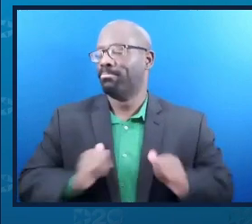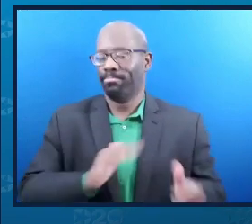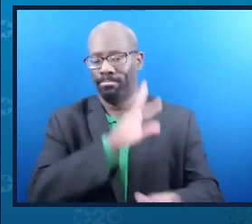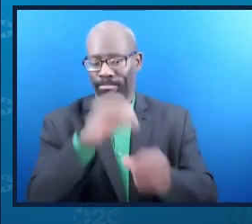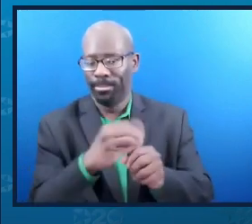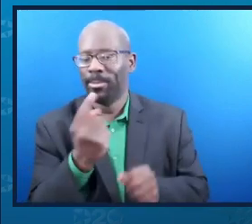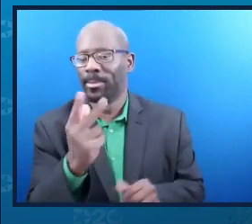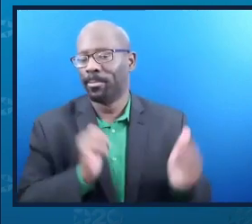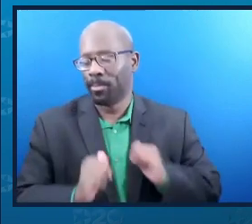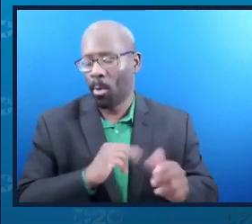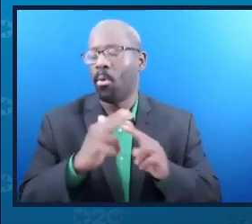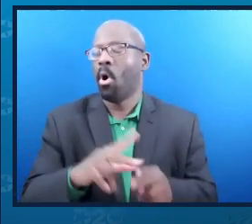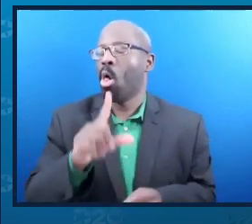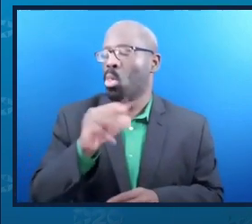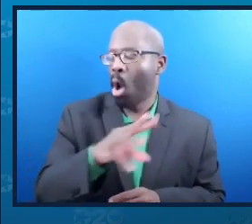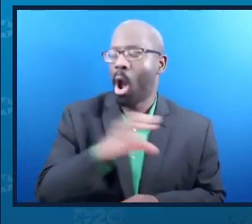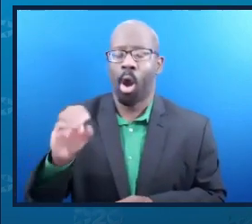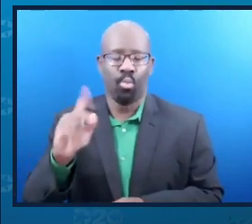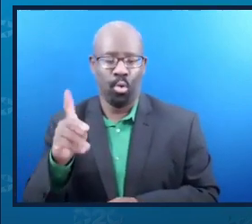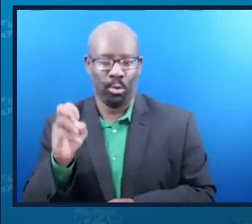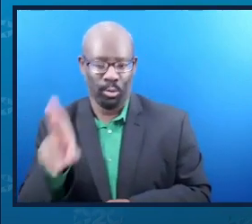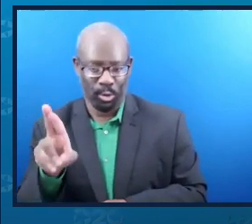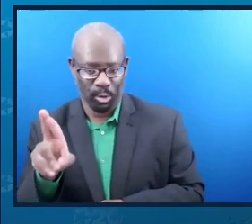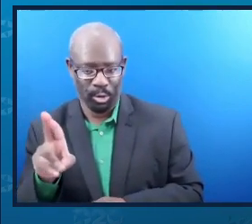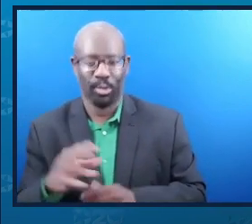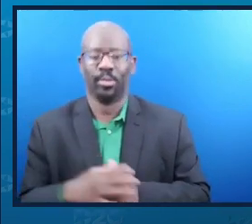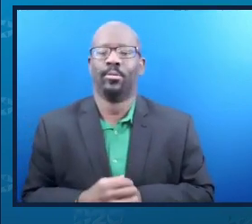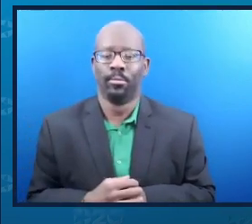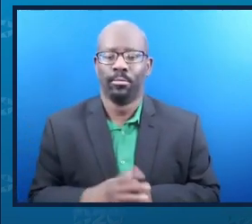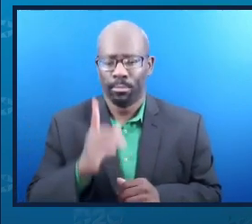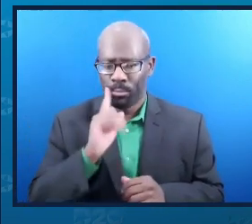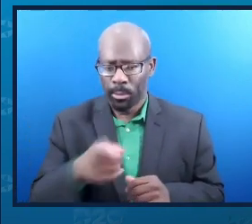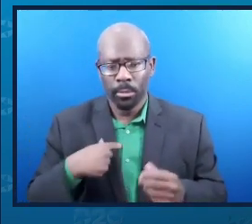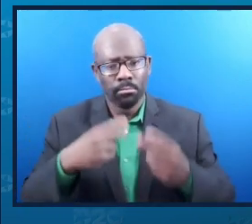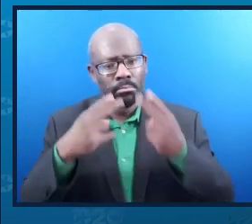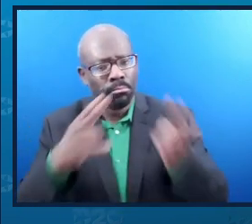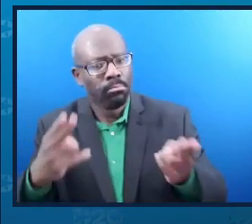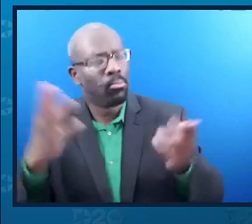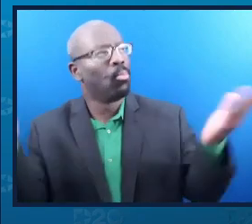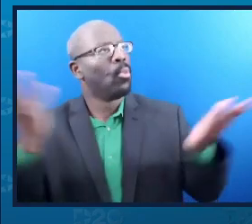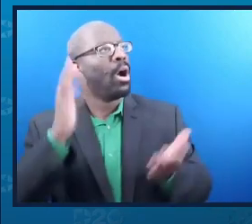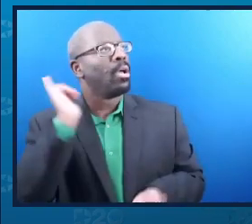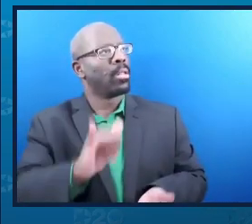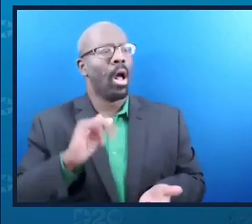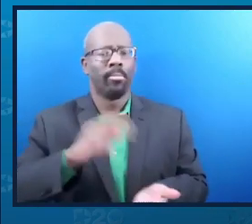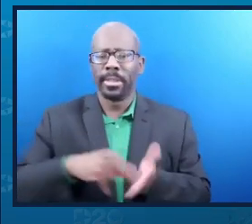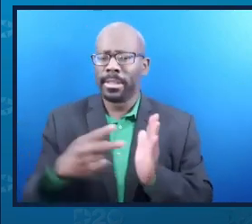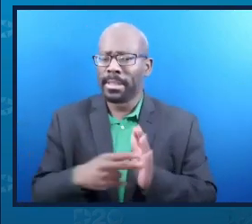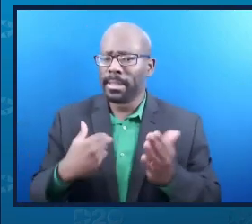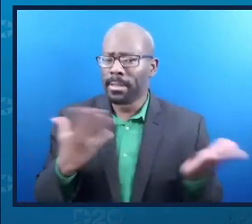PHYSICAL OR SEXUAL ABUSE. THE STAKESES FUELED MY RESOLVE